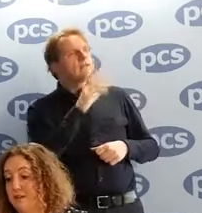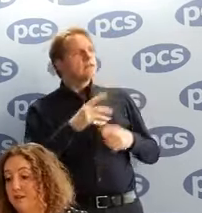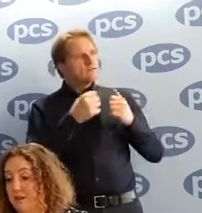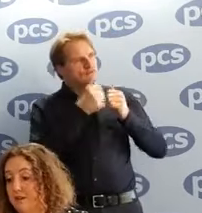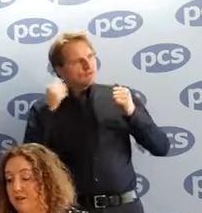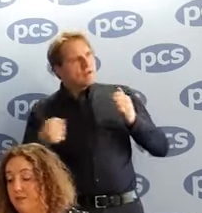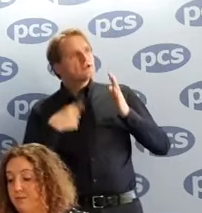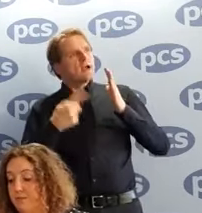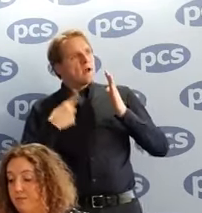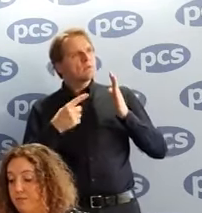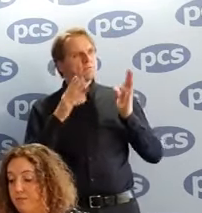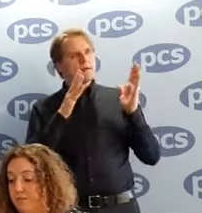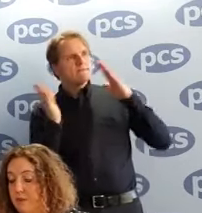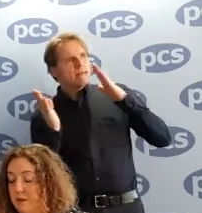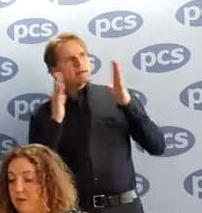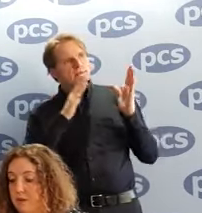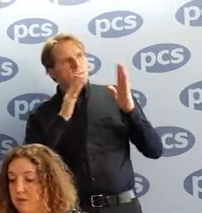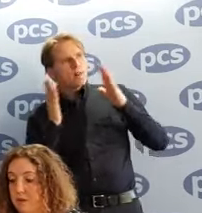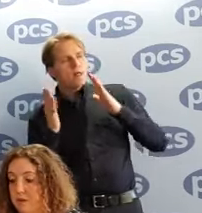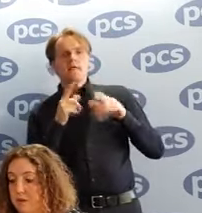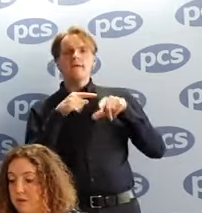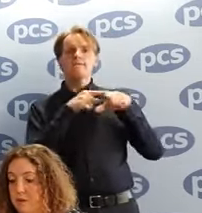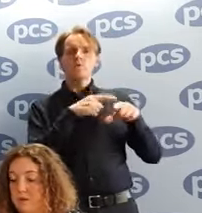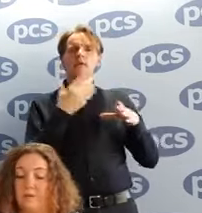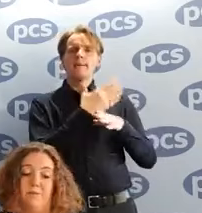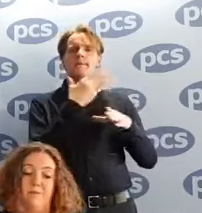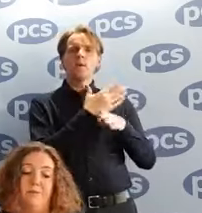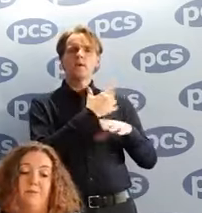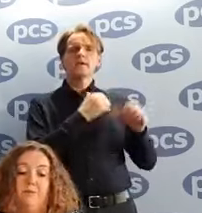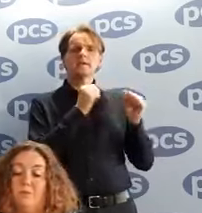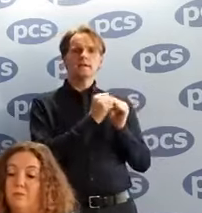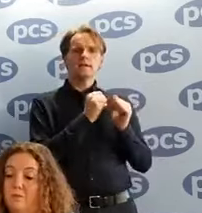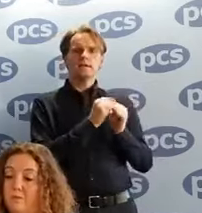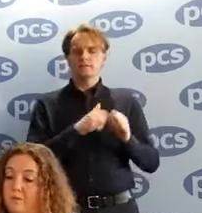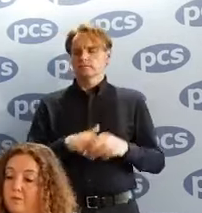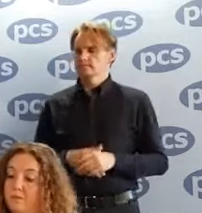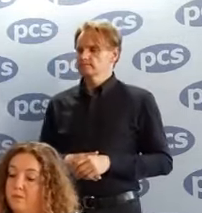Okay thanks Fran I'm gonna give Mark a couple more questions now about the